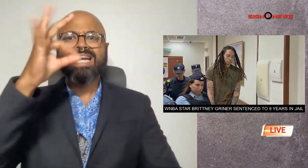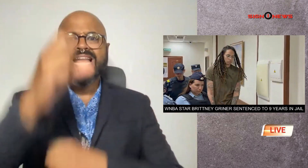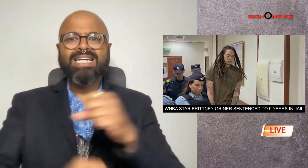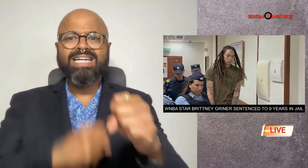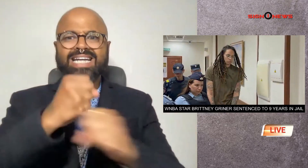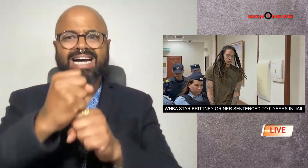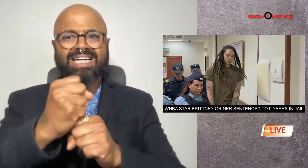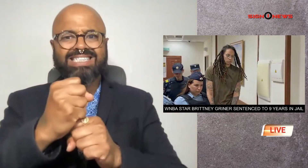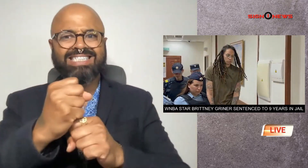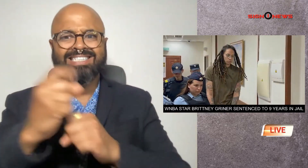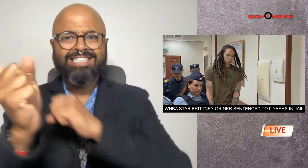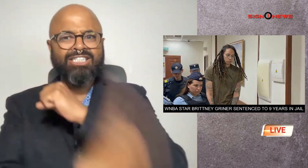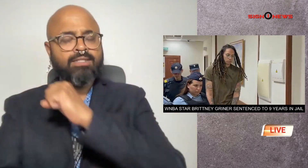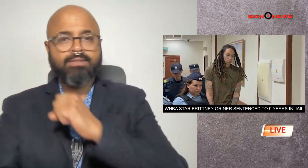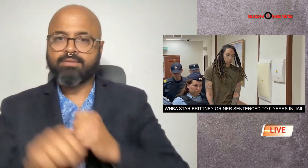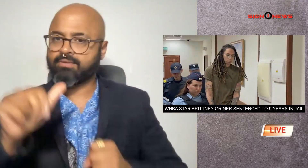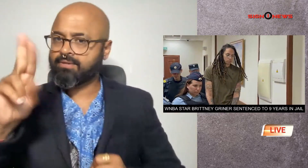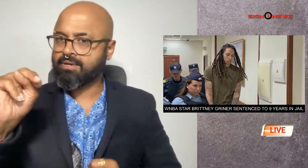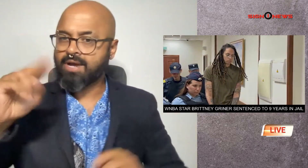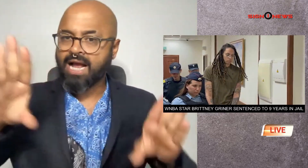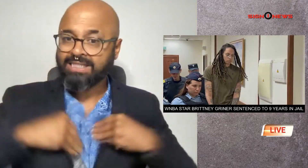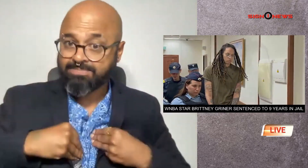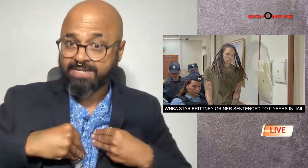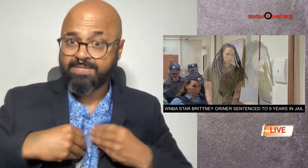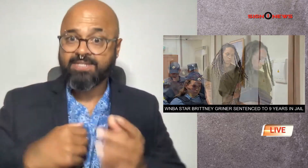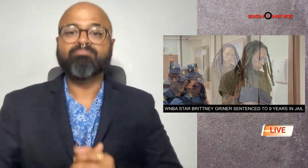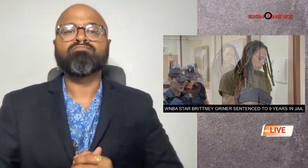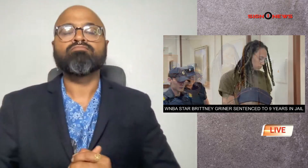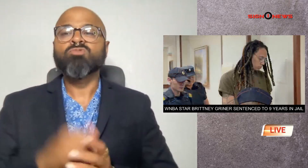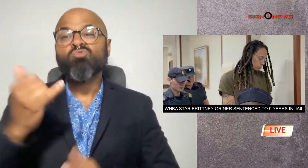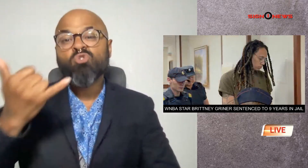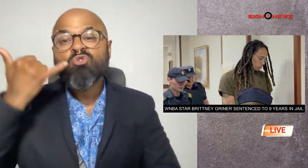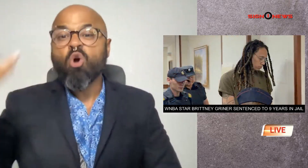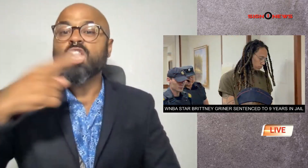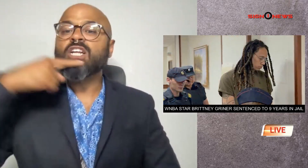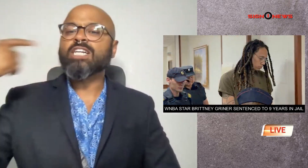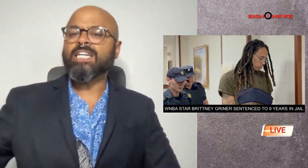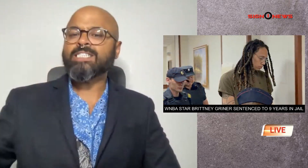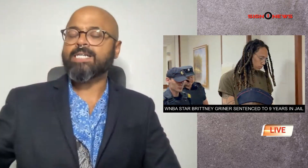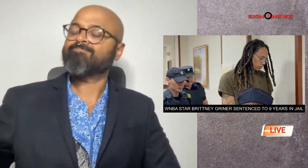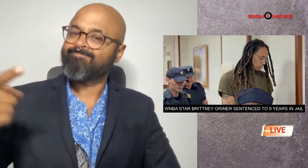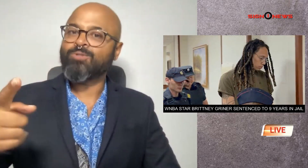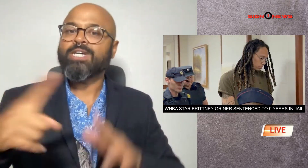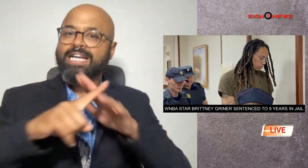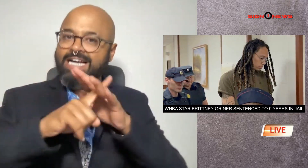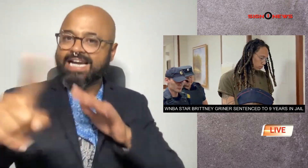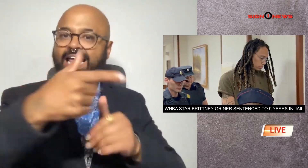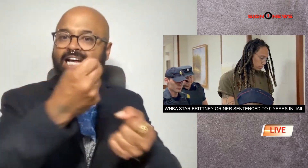president Joe Biden said the nine year sentence was unacceptable and called on Russia to release her immediately